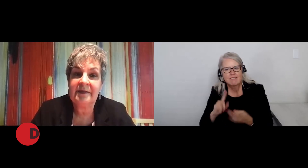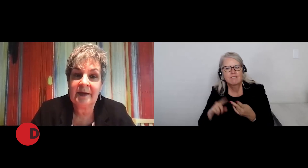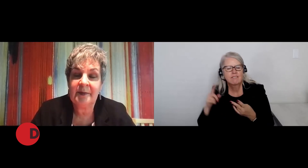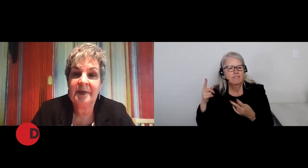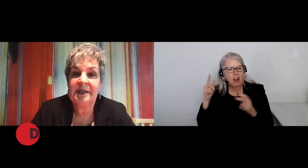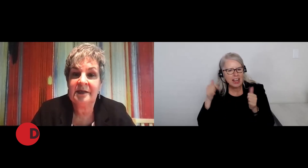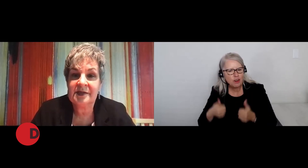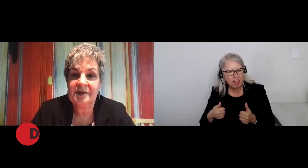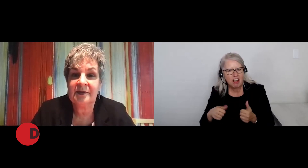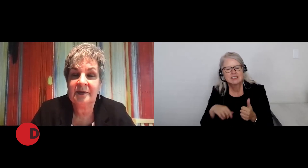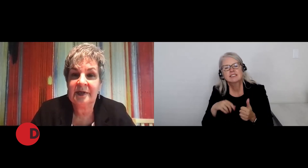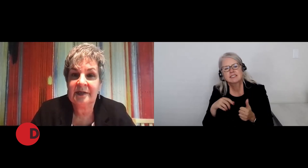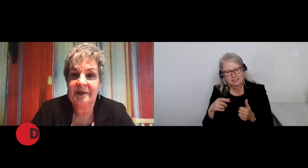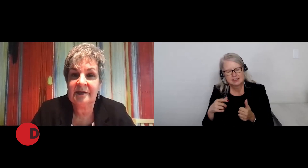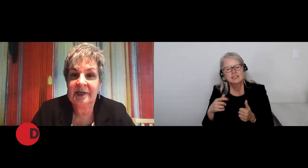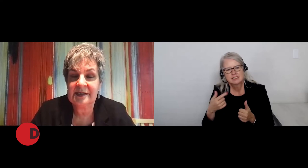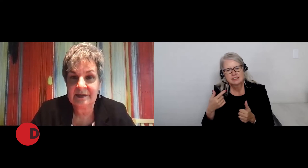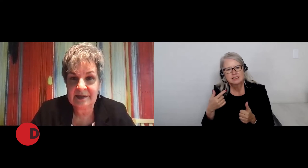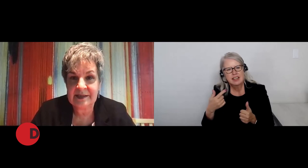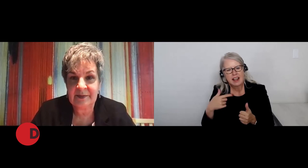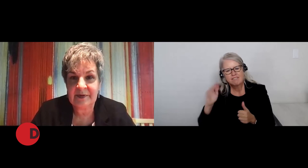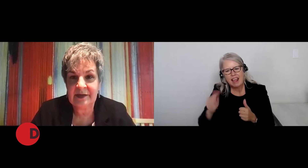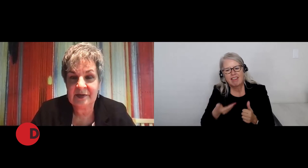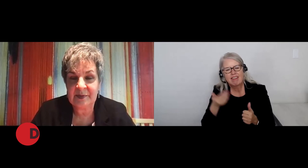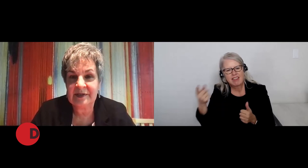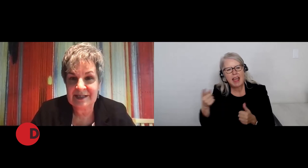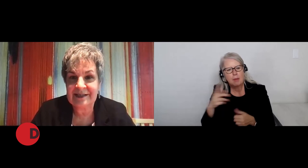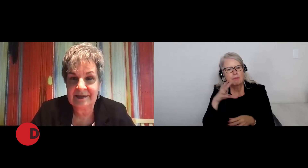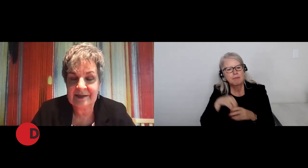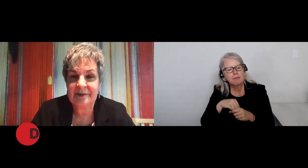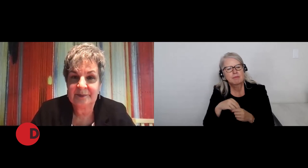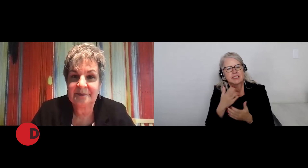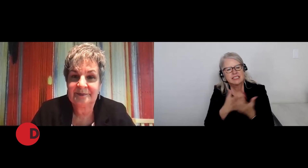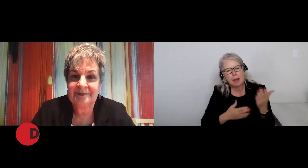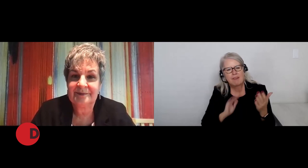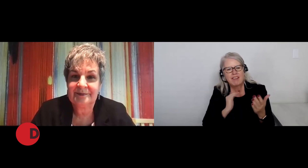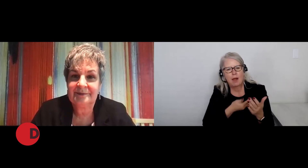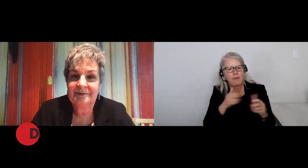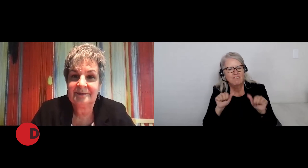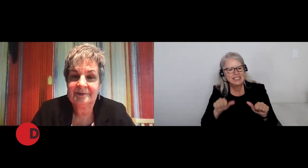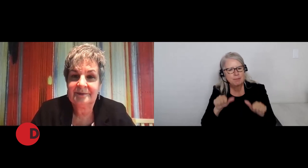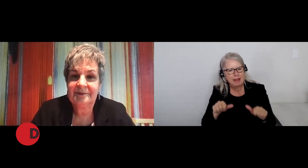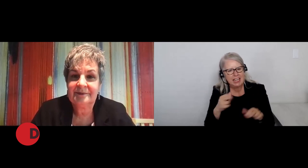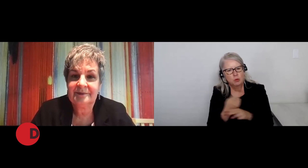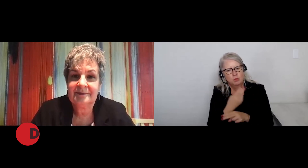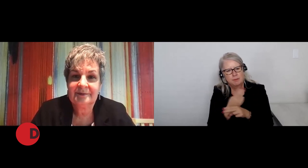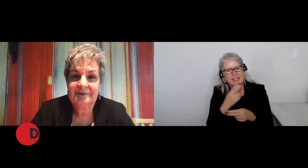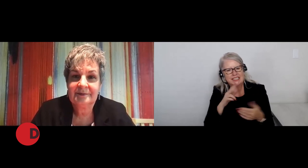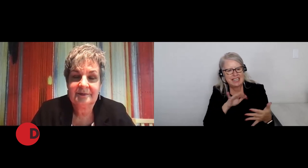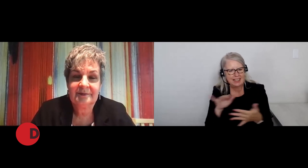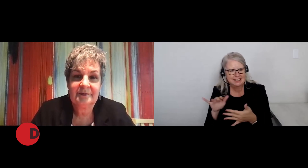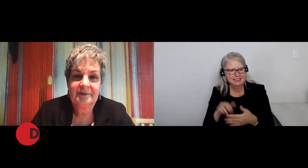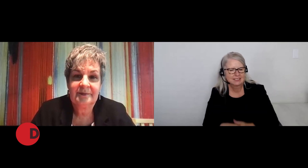different community partners and individuals who are Deaf or have hearing loss, I invited some of them to join some of our usability studies.